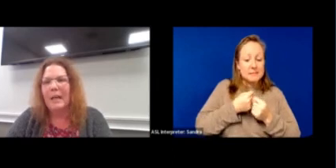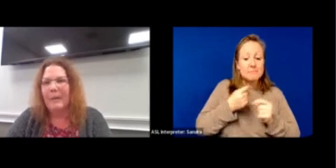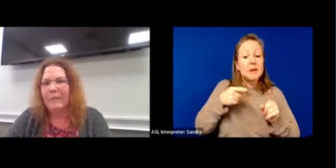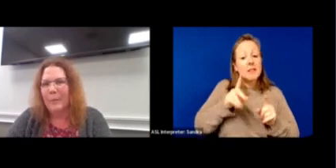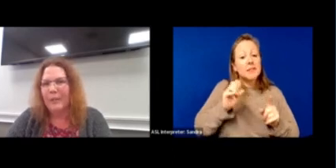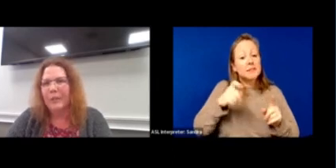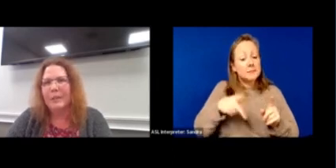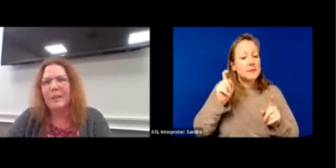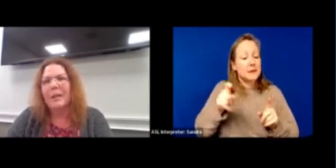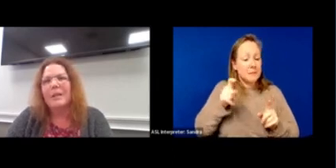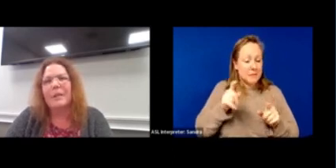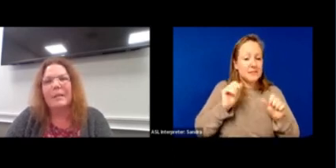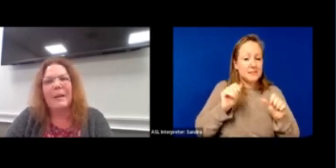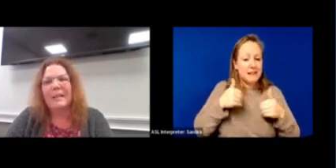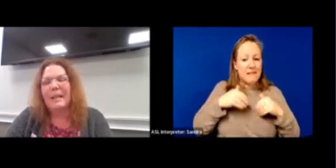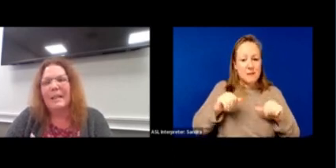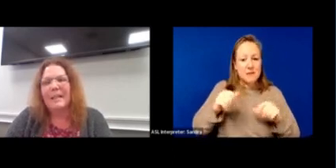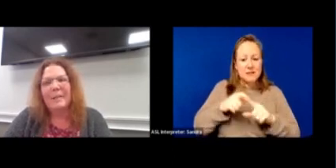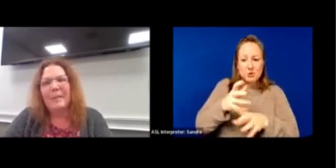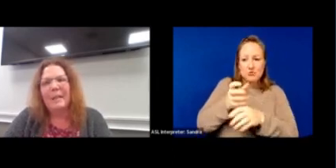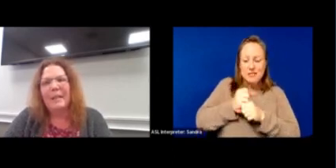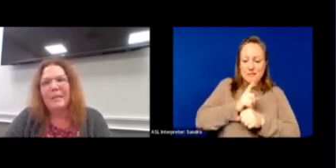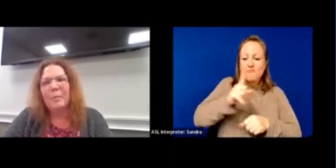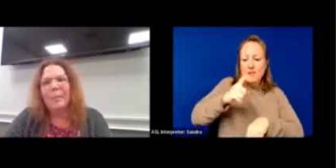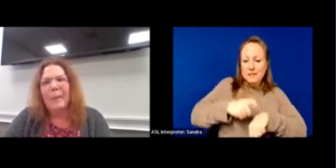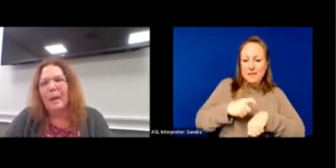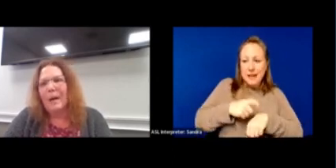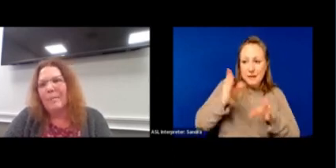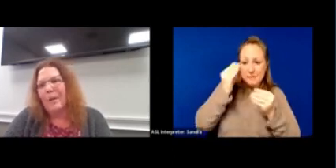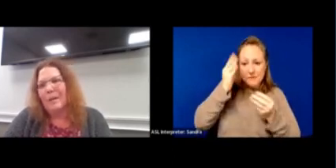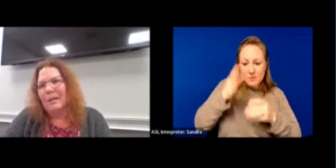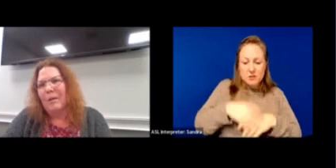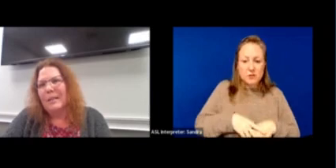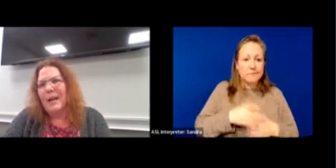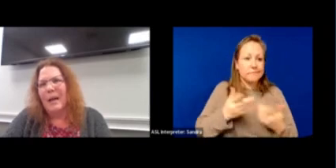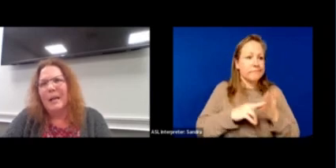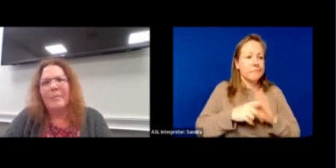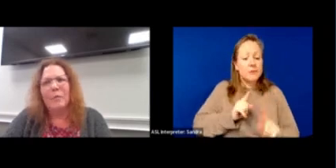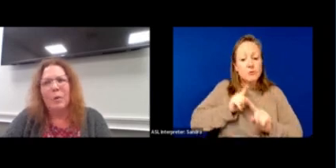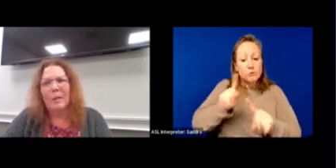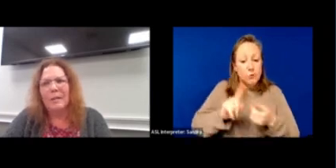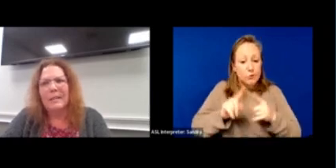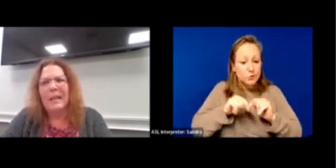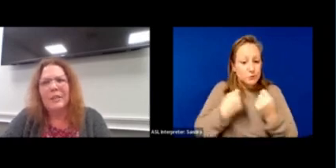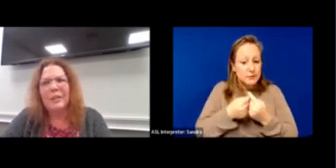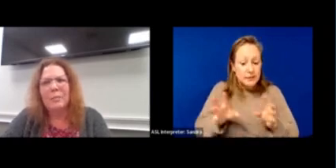time information. So it by attending team meetings, allowing time for discussions